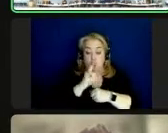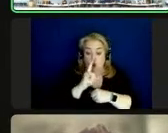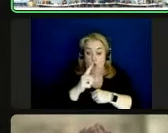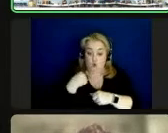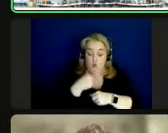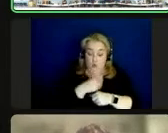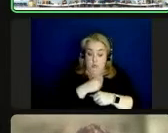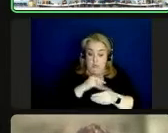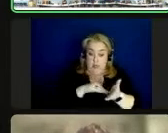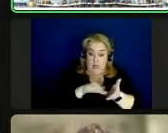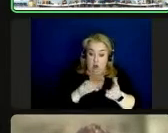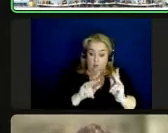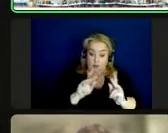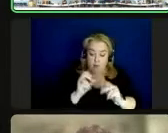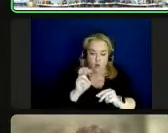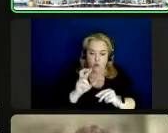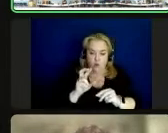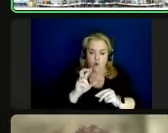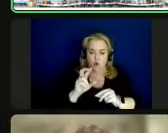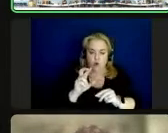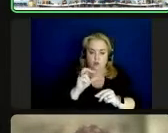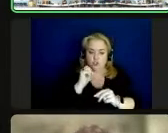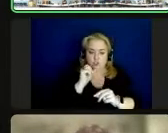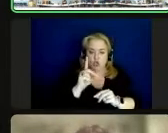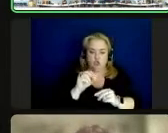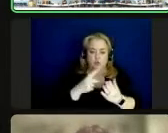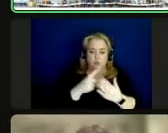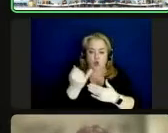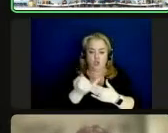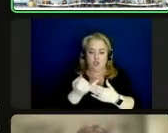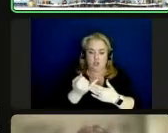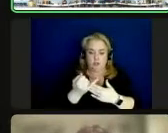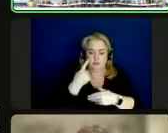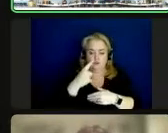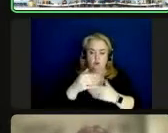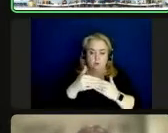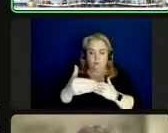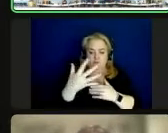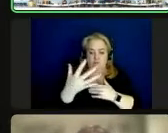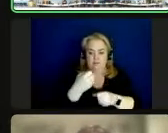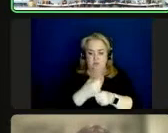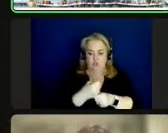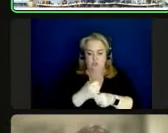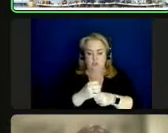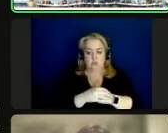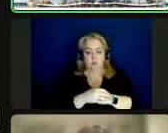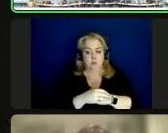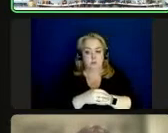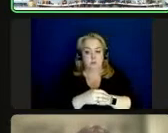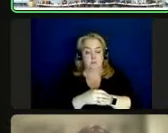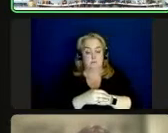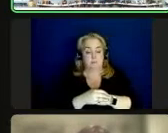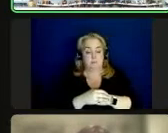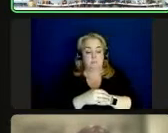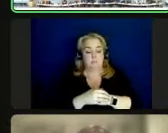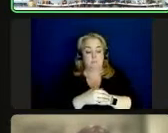FUND THE TRANSPORTATION FUNDS,